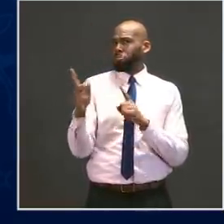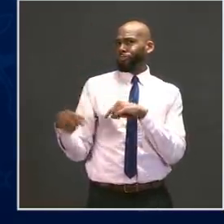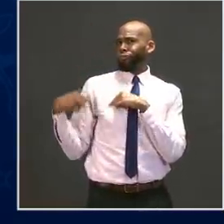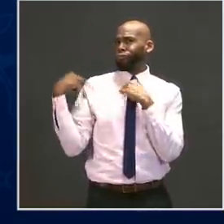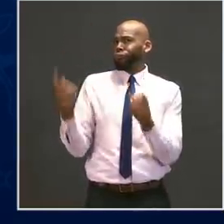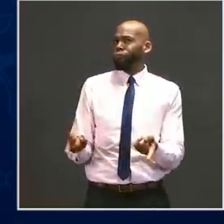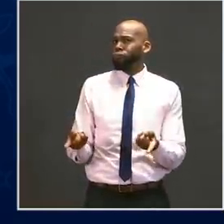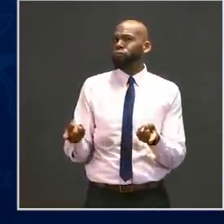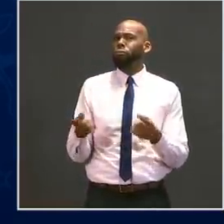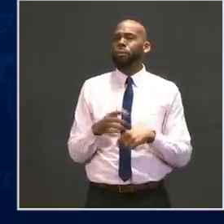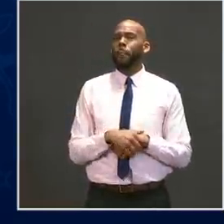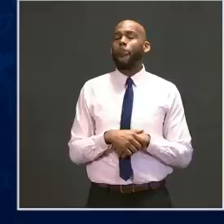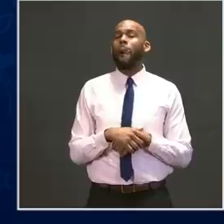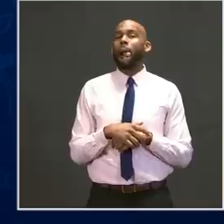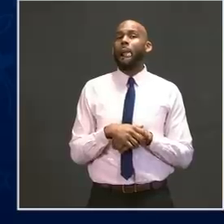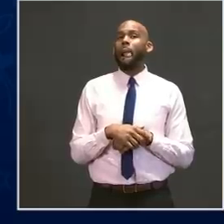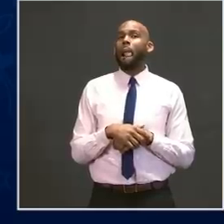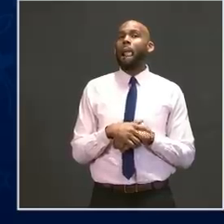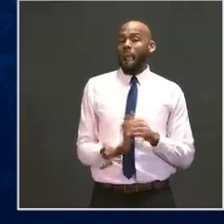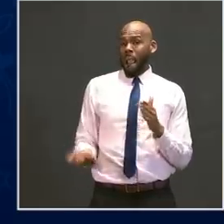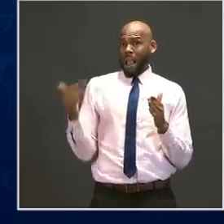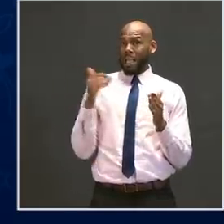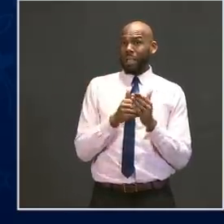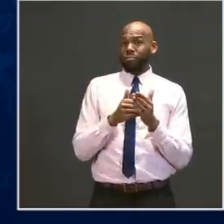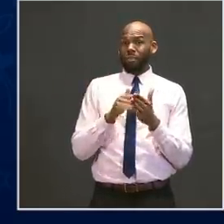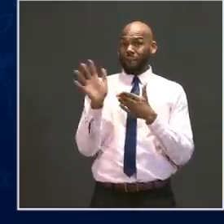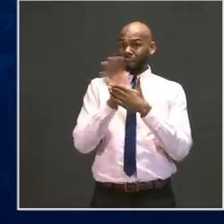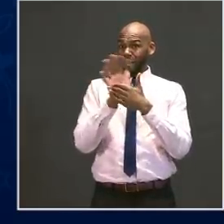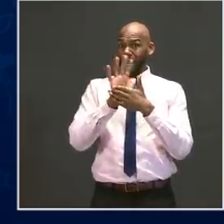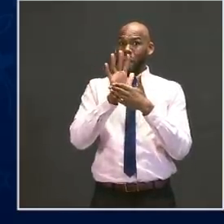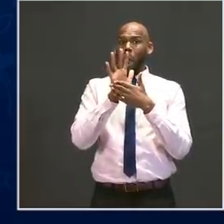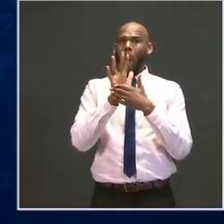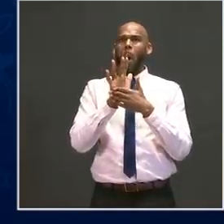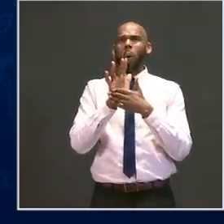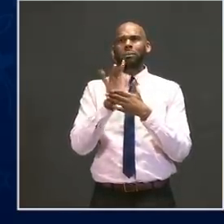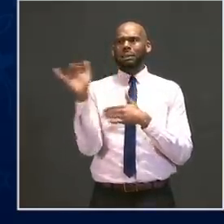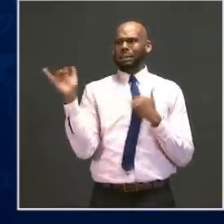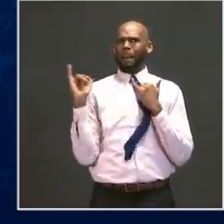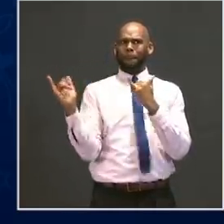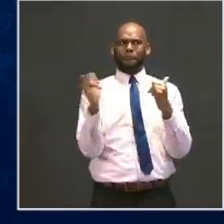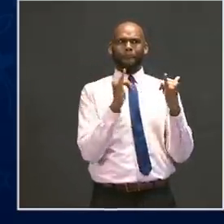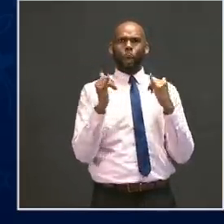And again, he was impacted by the video as a human being, and he is confident in the role